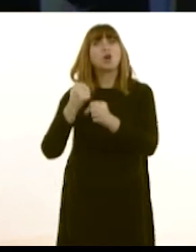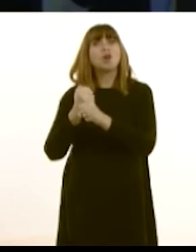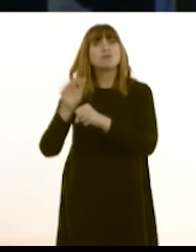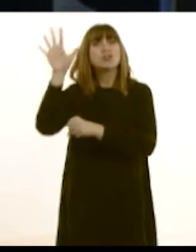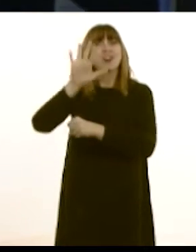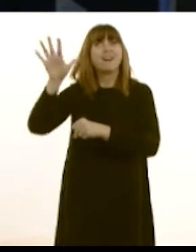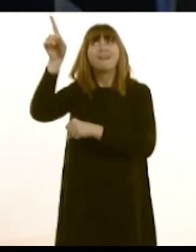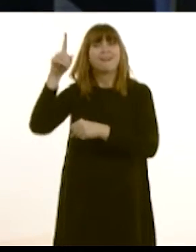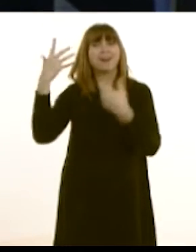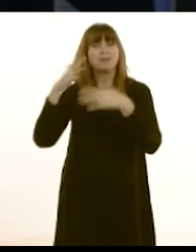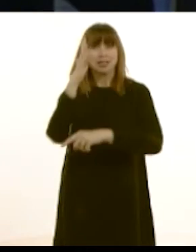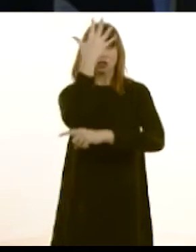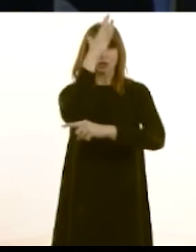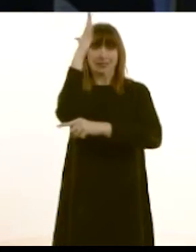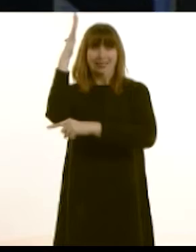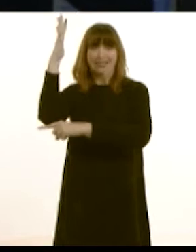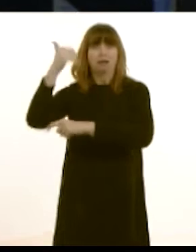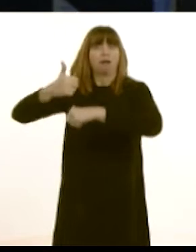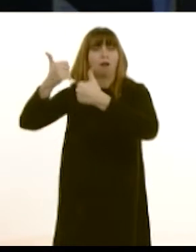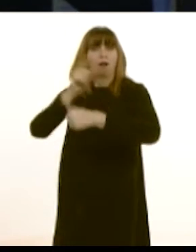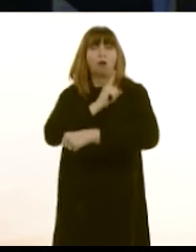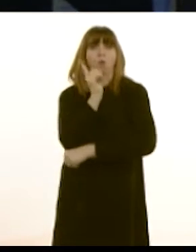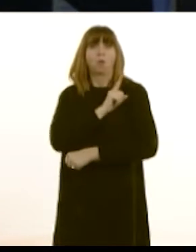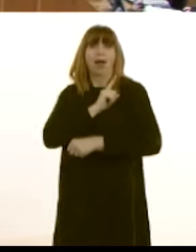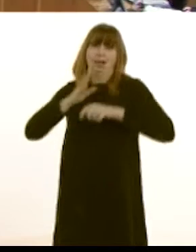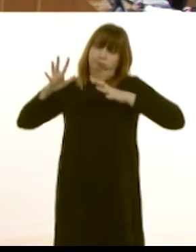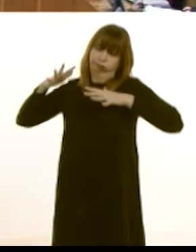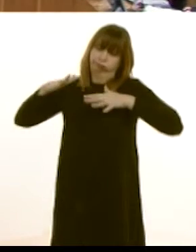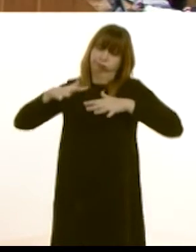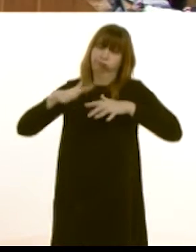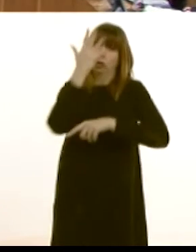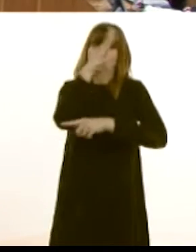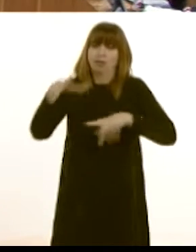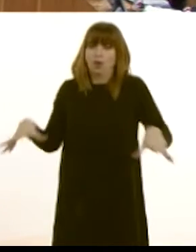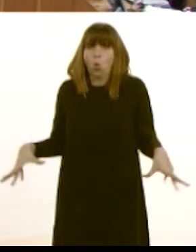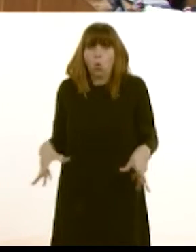With that, of course, the trees absorb the water and help to stem the speed of the water coming down the hillsides.